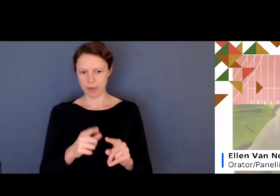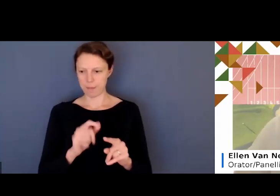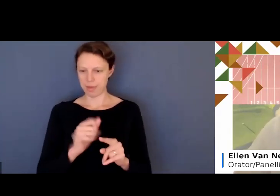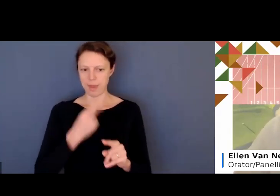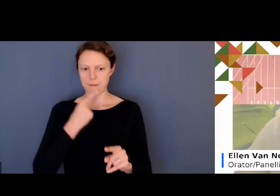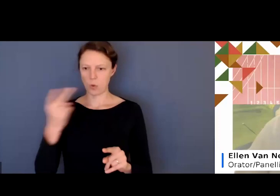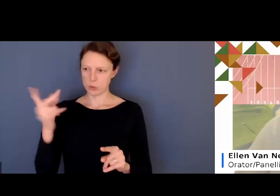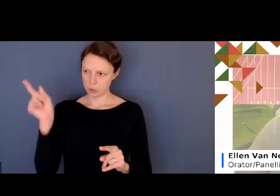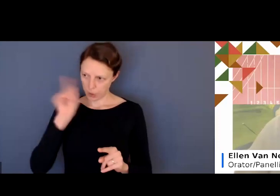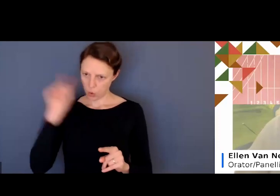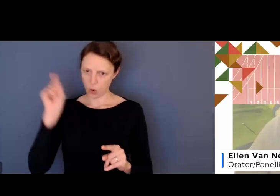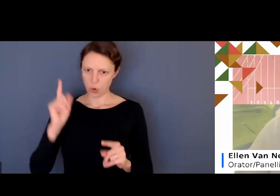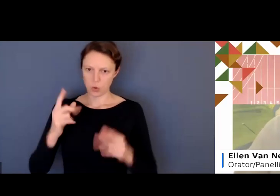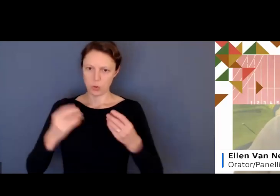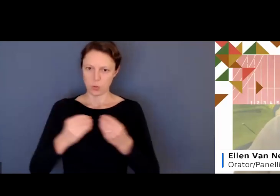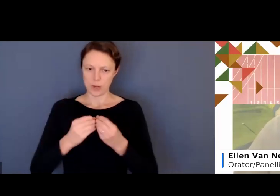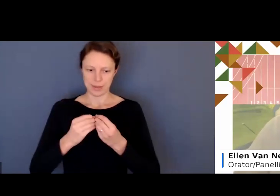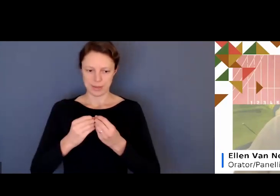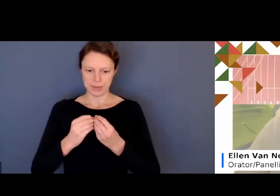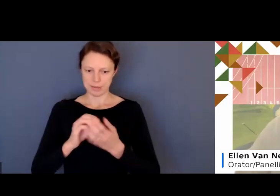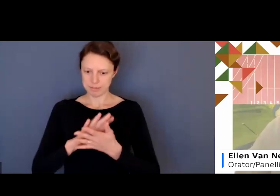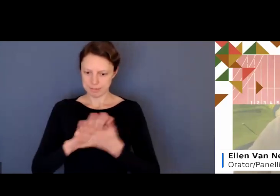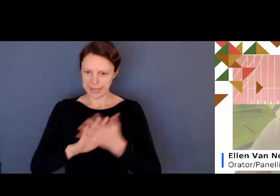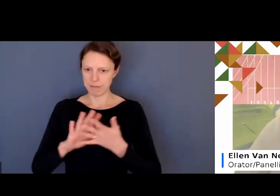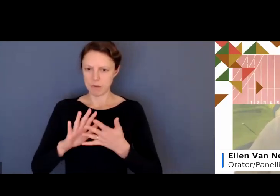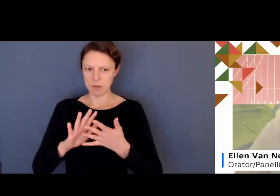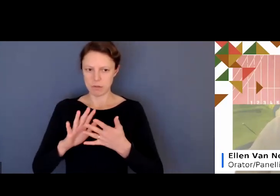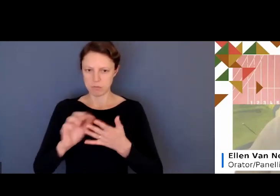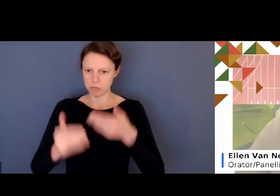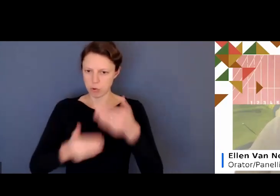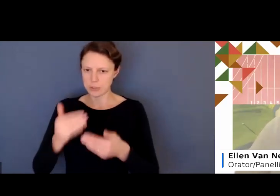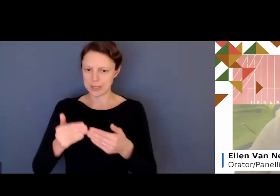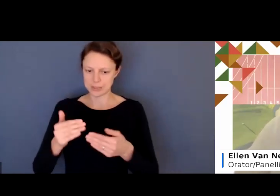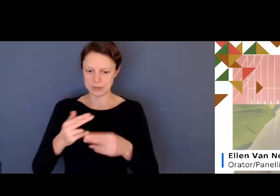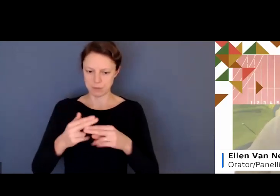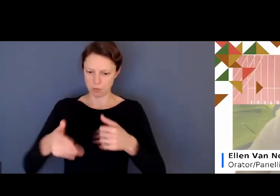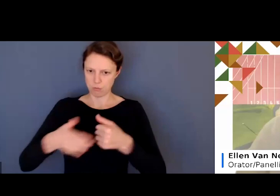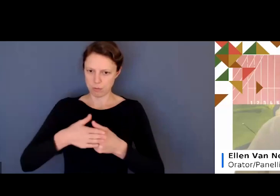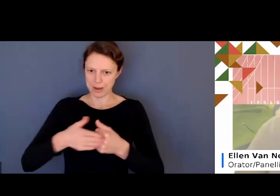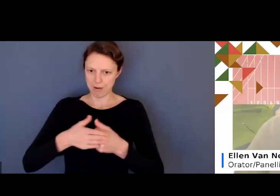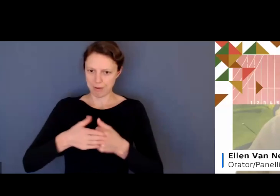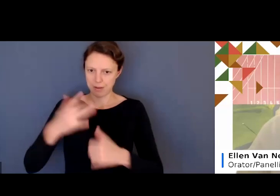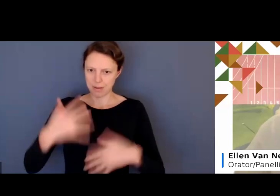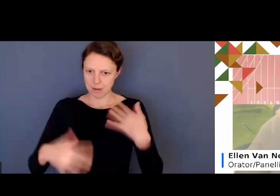With meaningful processes involved in addressing and repairing harm, education around where we